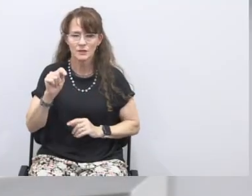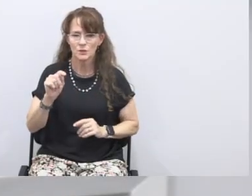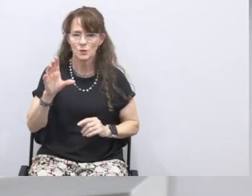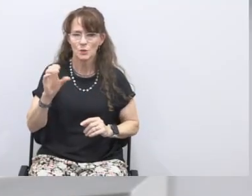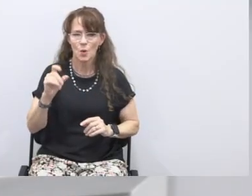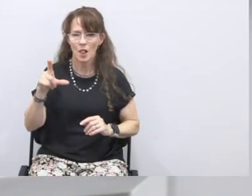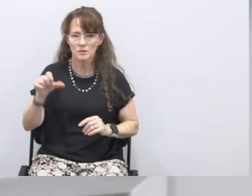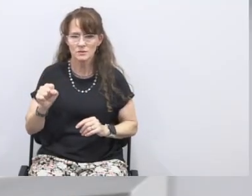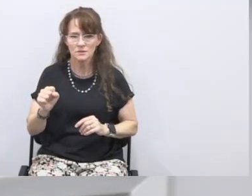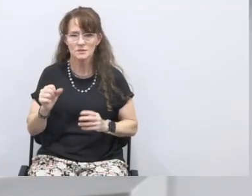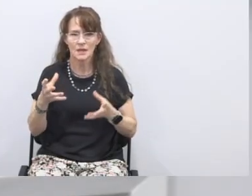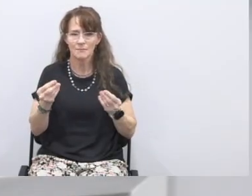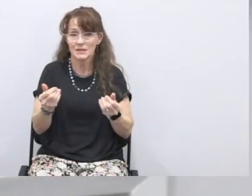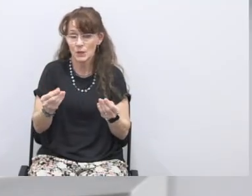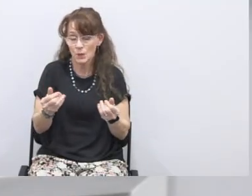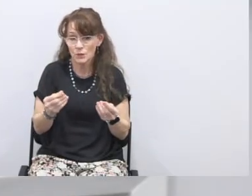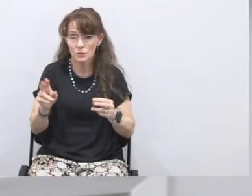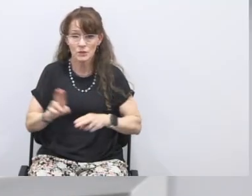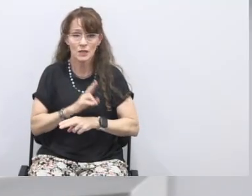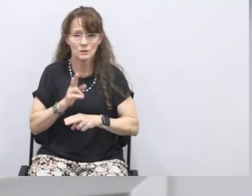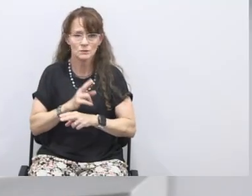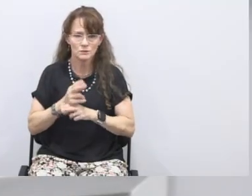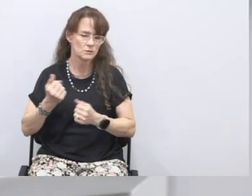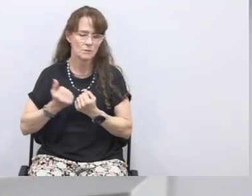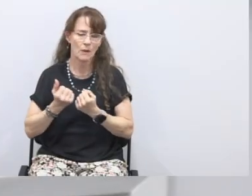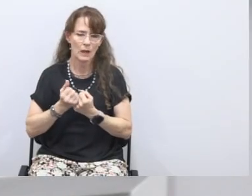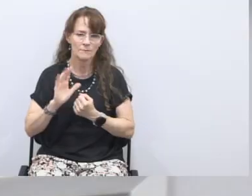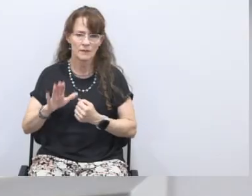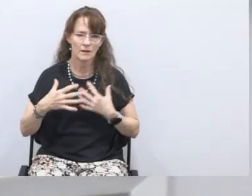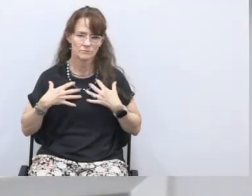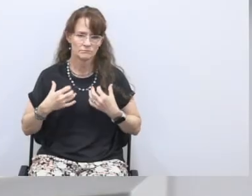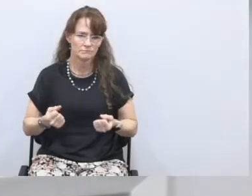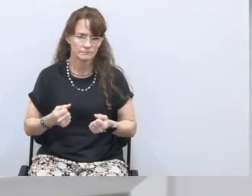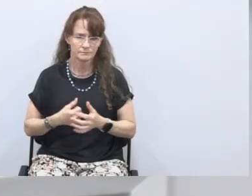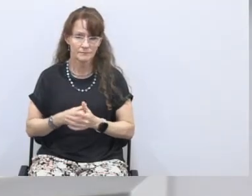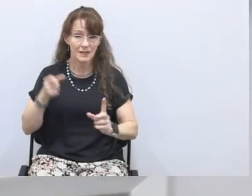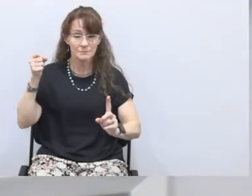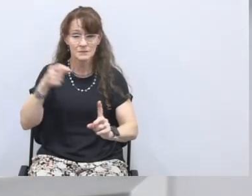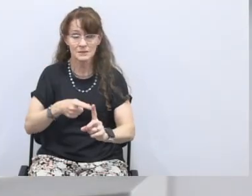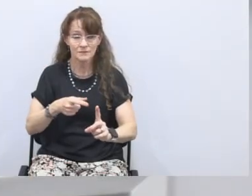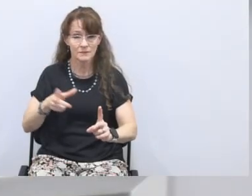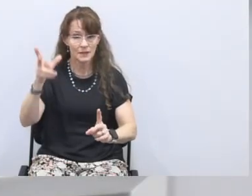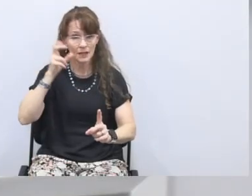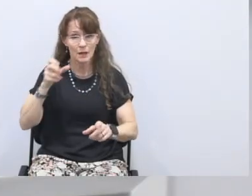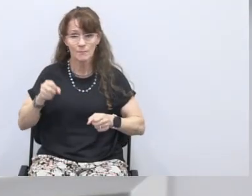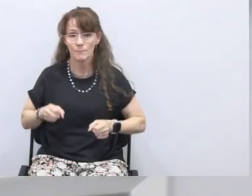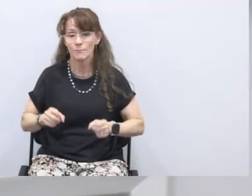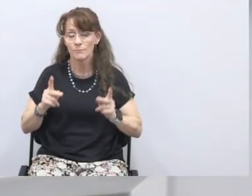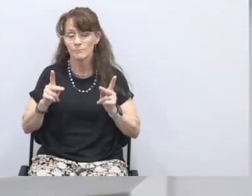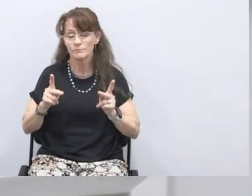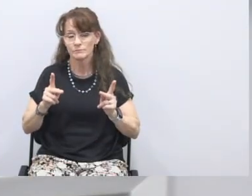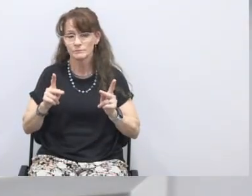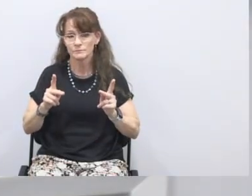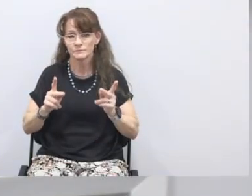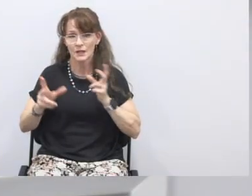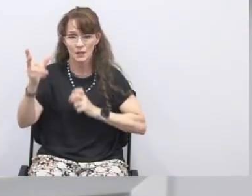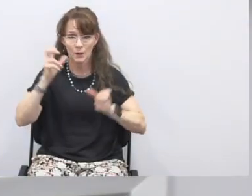to support students in their wellbeing. And then specifically, we're going to hear an opportunity, we have an opportunity to hear from students